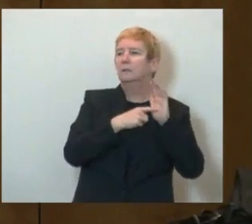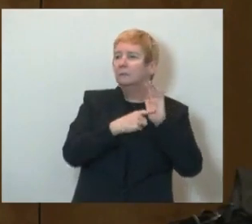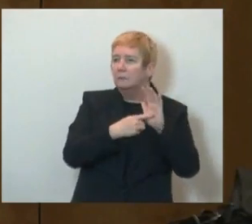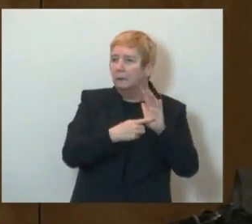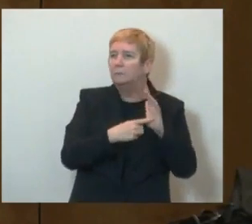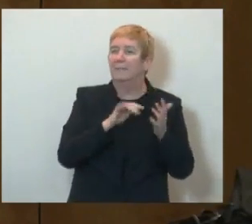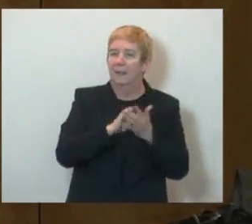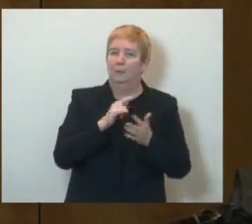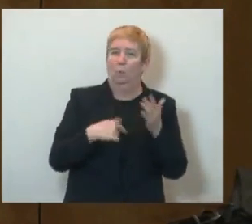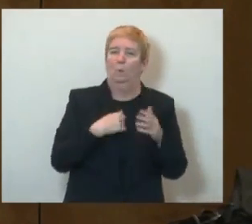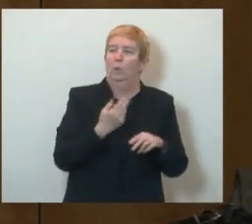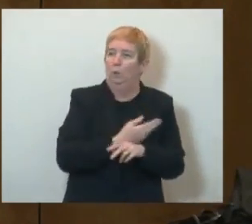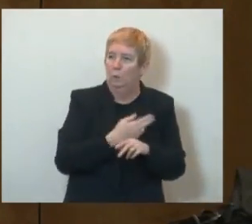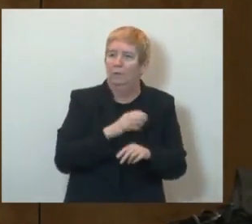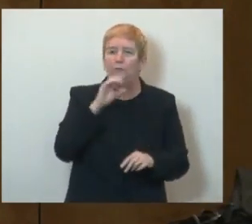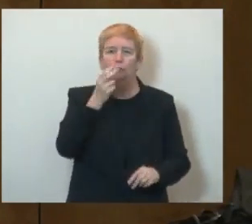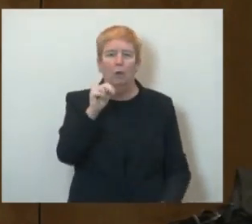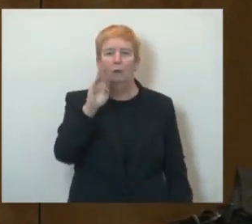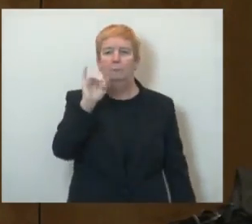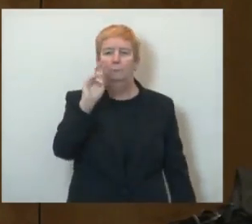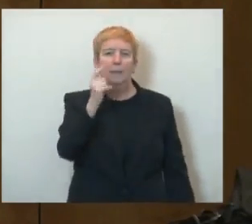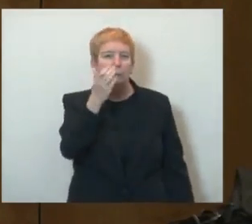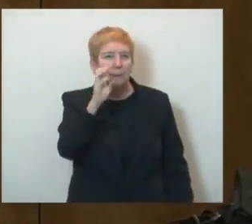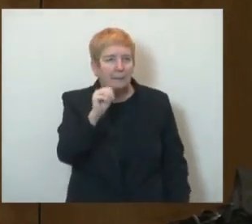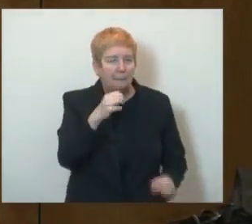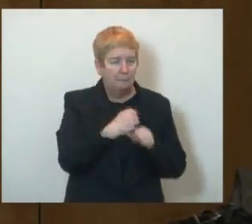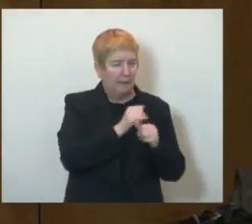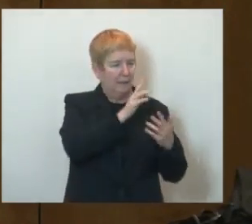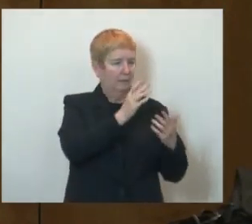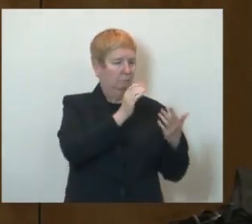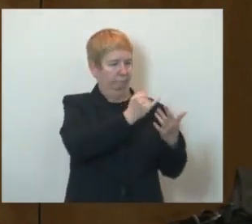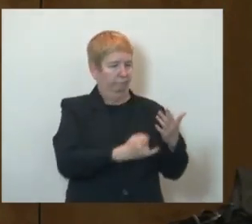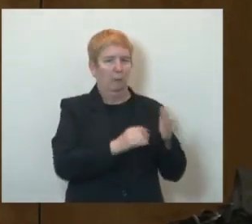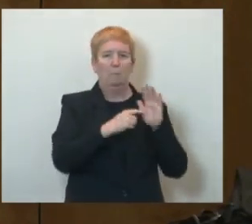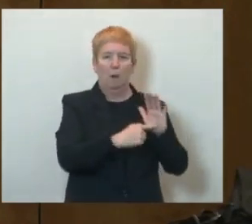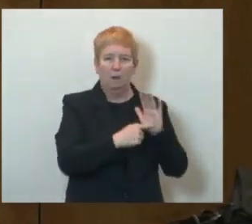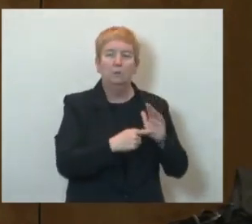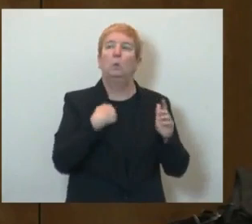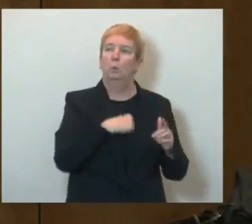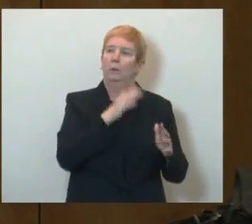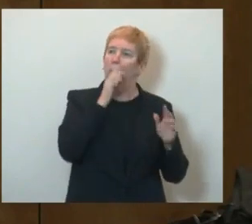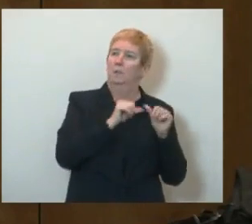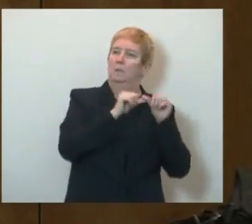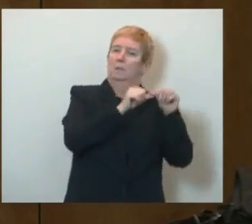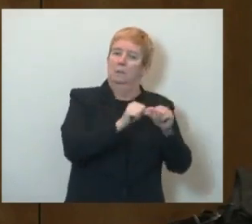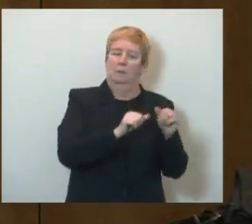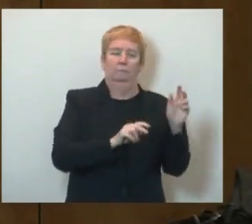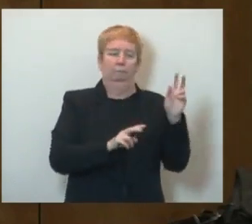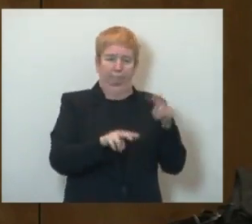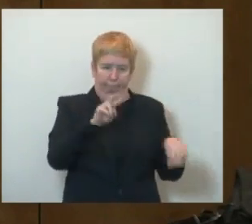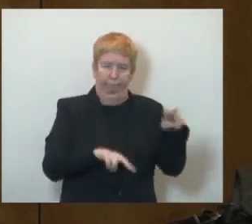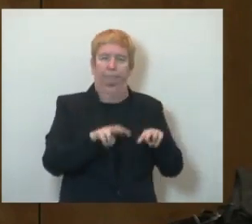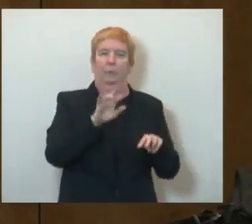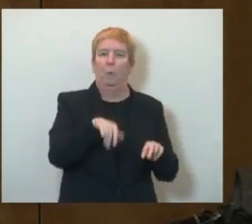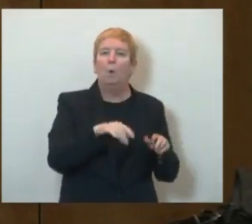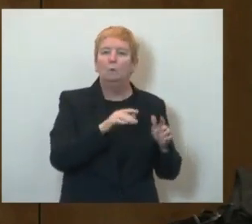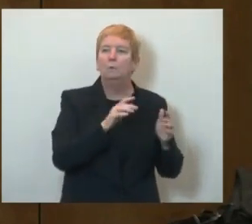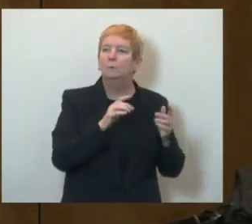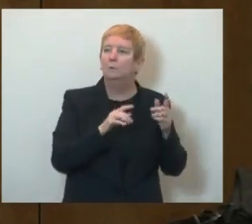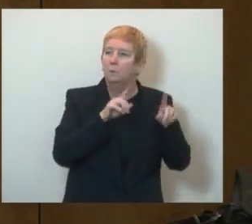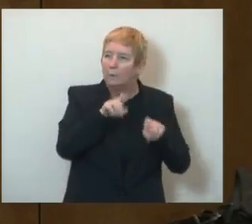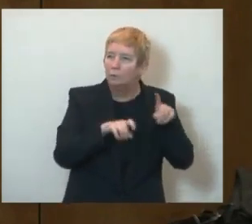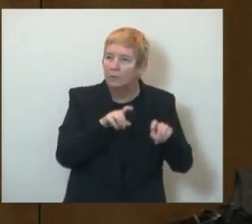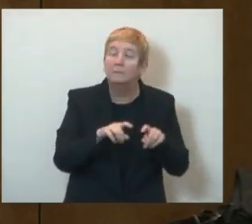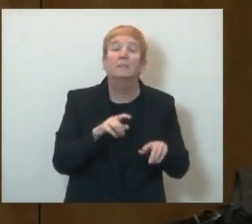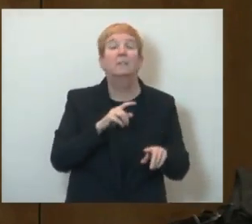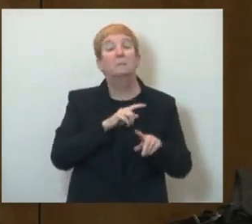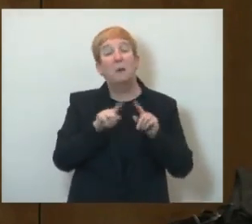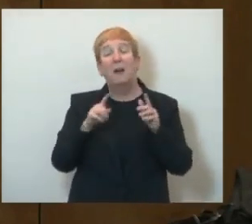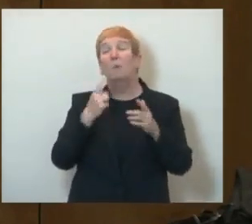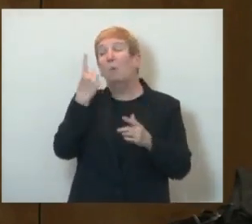AND SO THAT’S THE METHODOLOGY WE’RE USING WE HAVE A GRAPH THAT JOHN BENJAMIN HAS MADE AND WE HAVE EVERYTHING PLOTTED OUT AND AS WE SLOWLY PROGRESS WE’RE GOING TO BE THINKING ABOUT THOSE